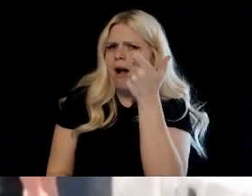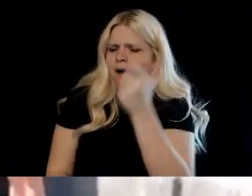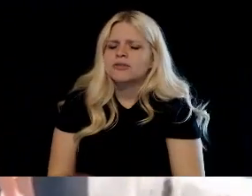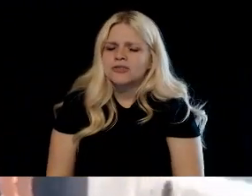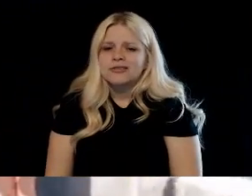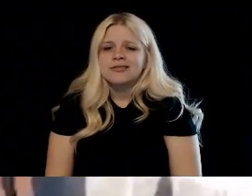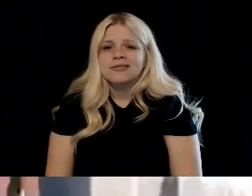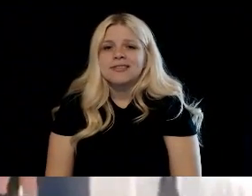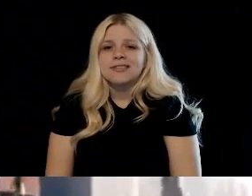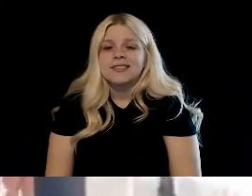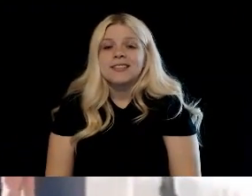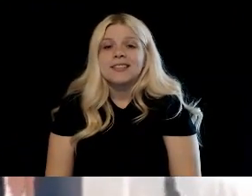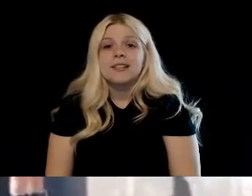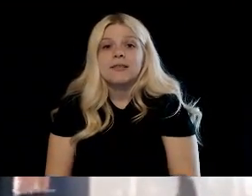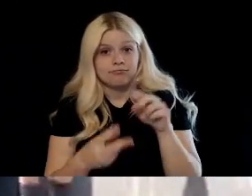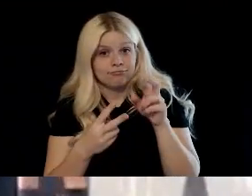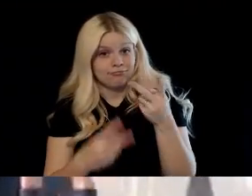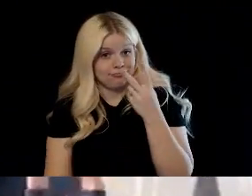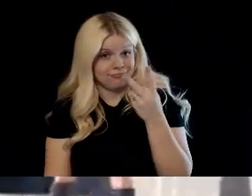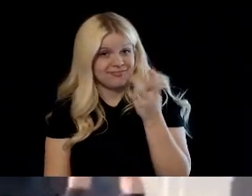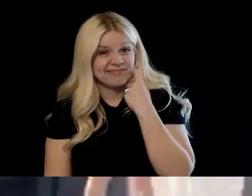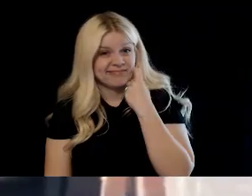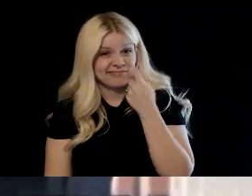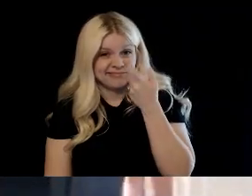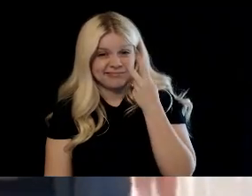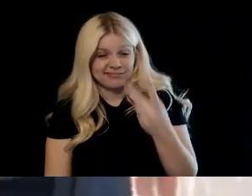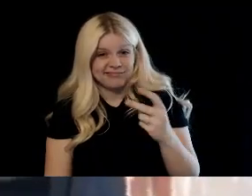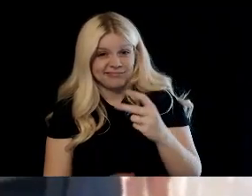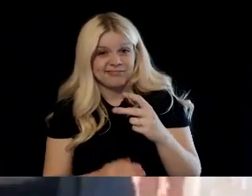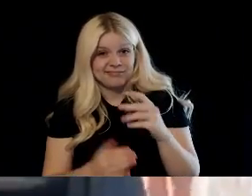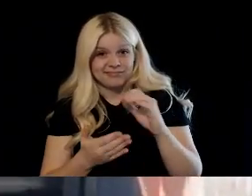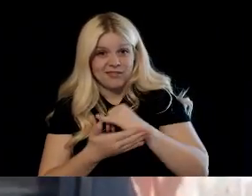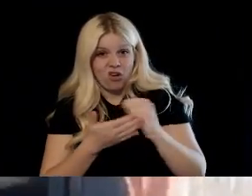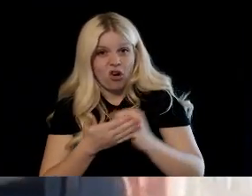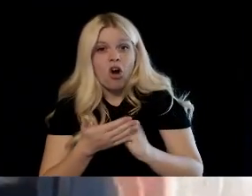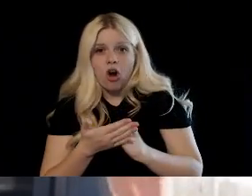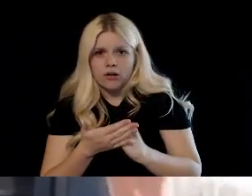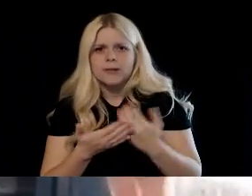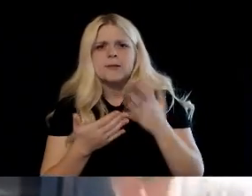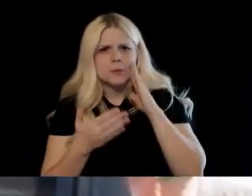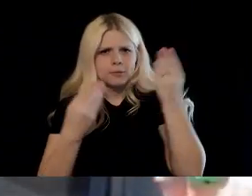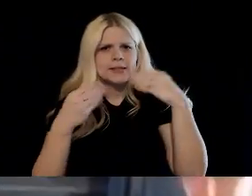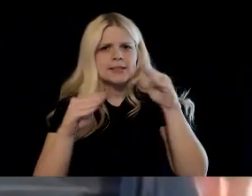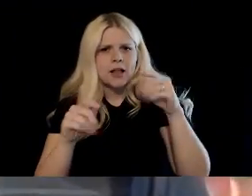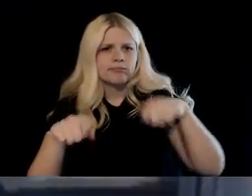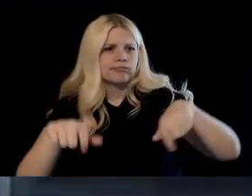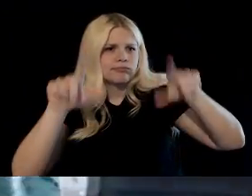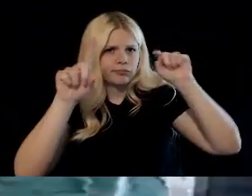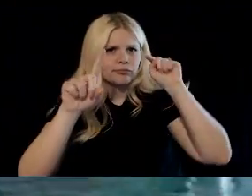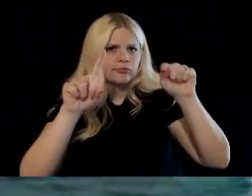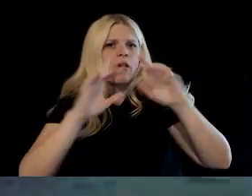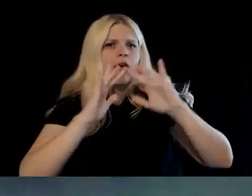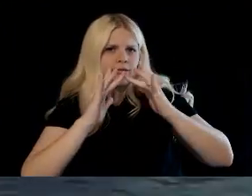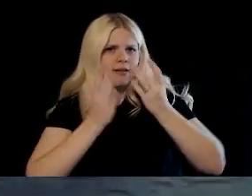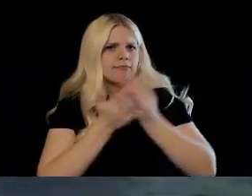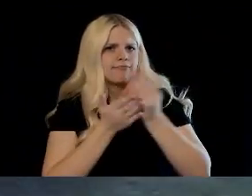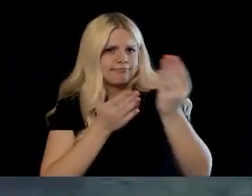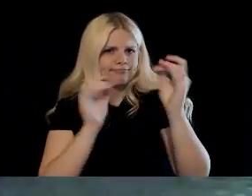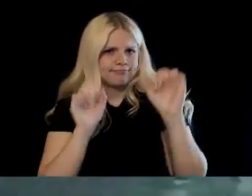for sale at hoglezoo.org. You can click "Shop Online". This is a great way to support your zoo while we're closed. We still have all these gorgeous animals we